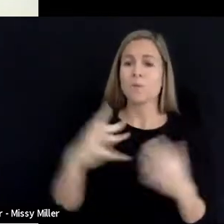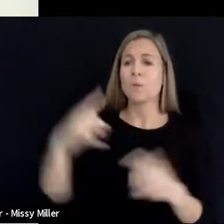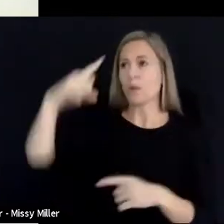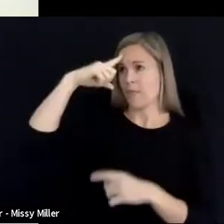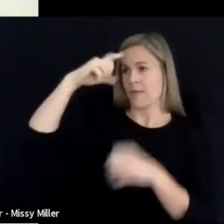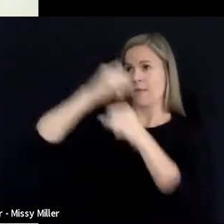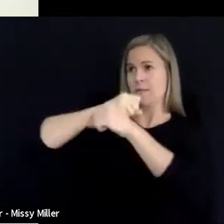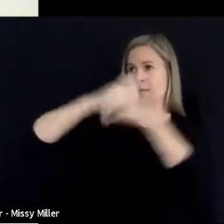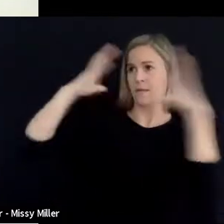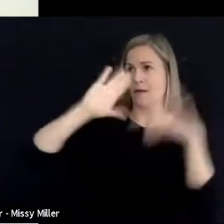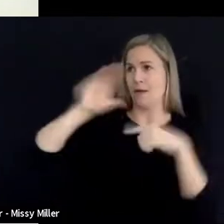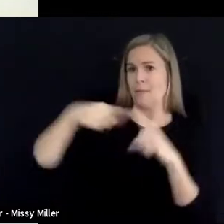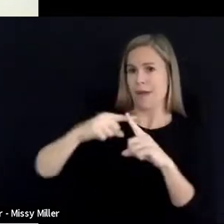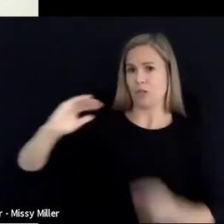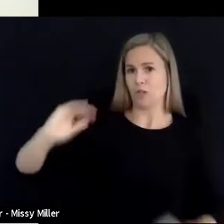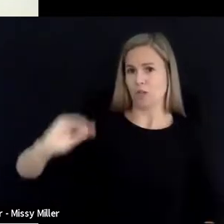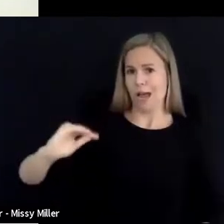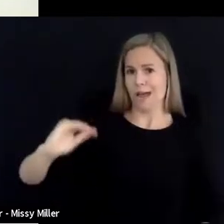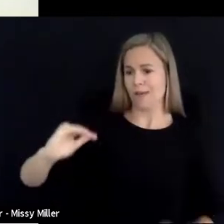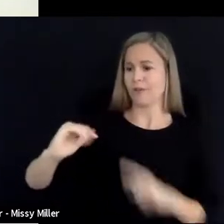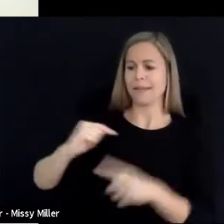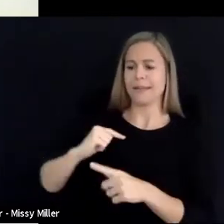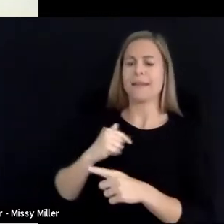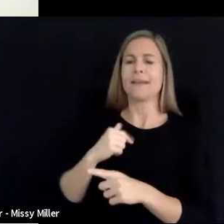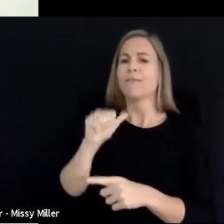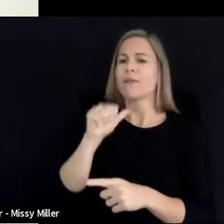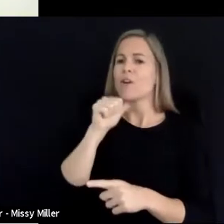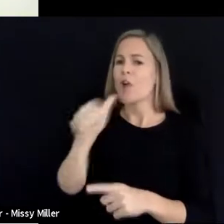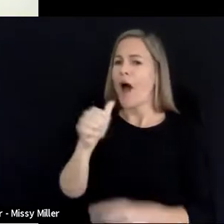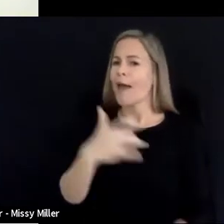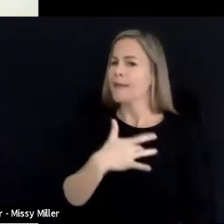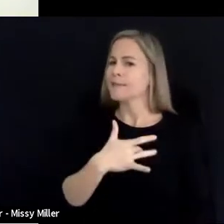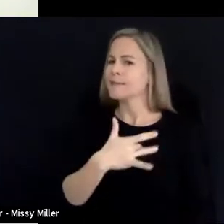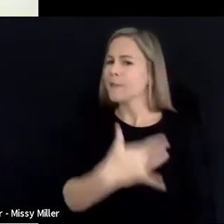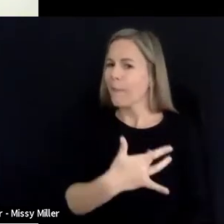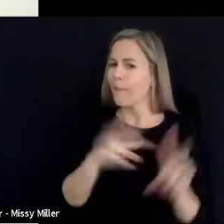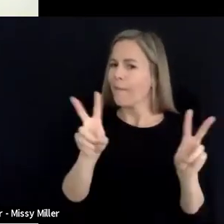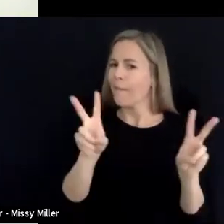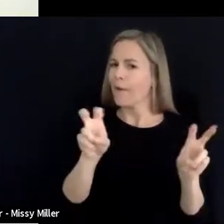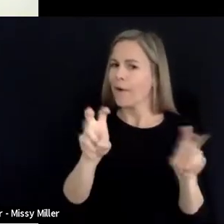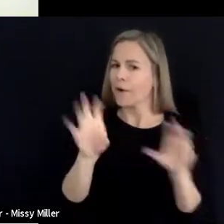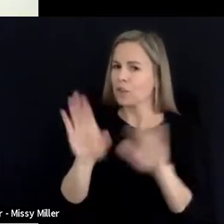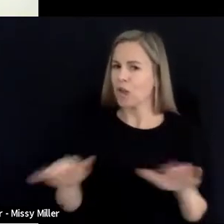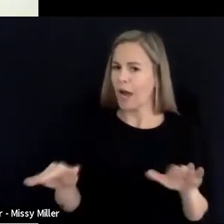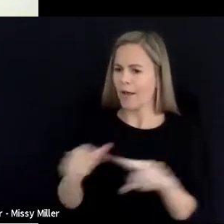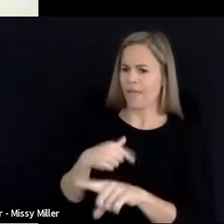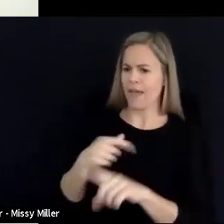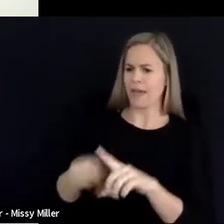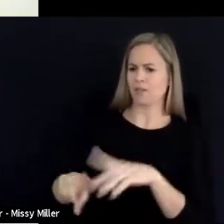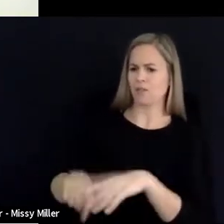so-called typical children, and when they start doing things, we start saying, "Well, this is weird."